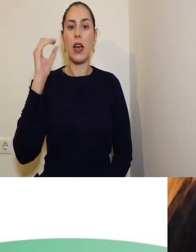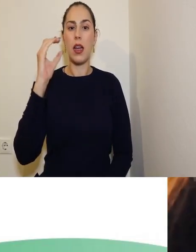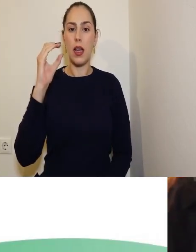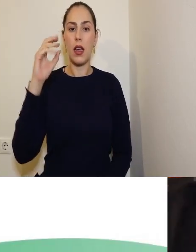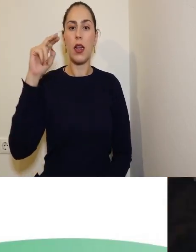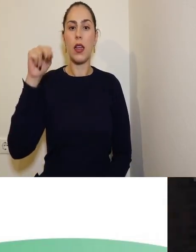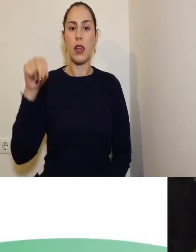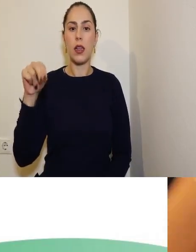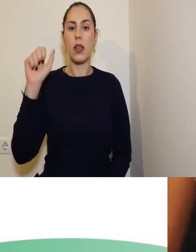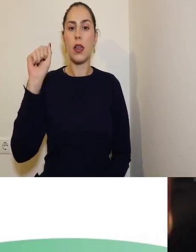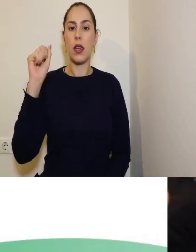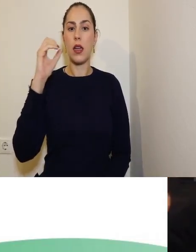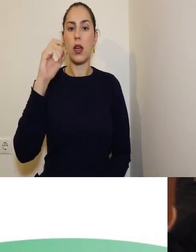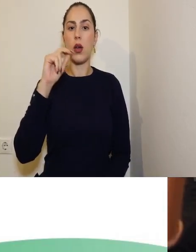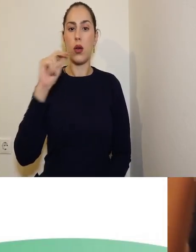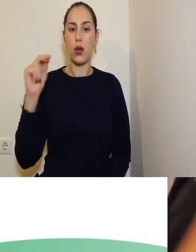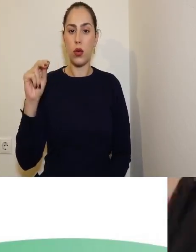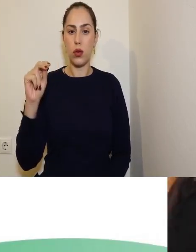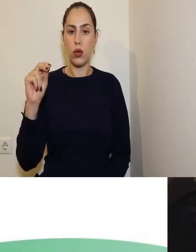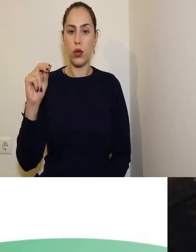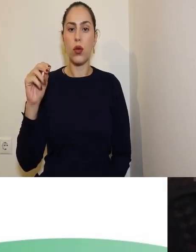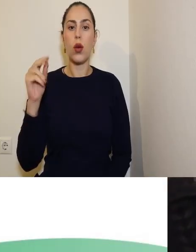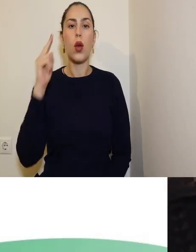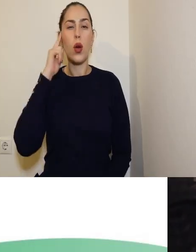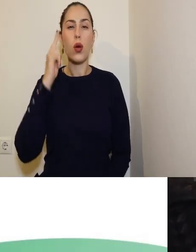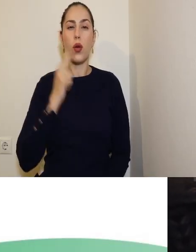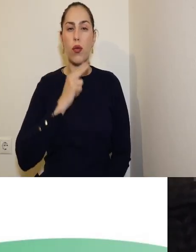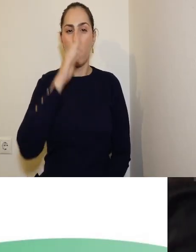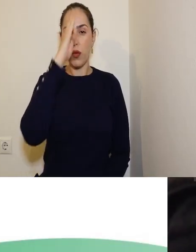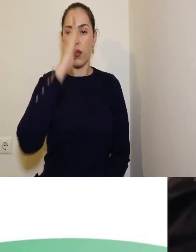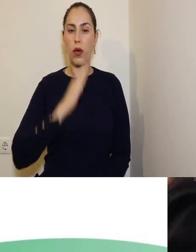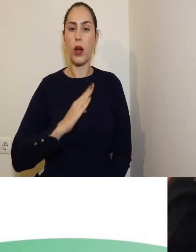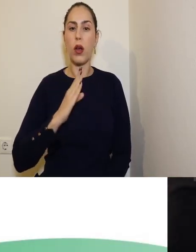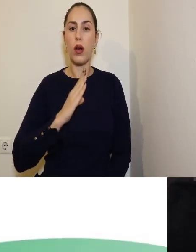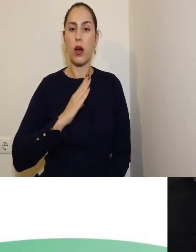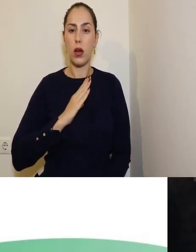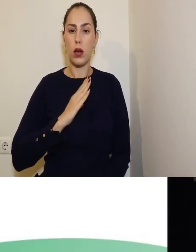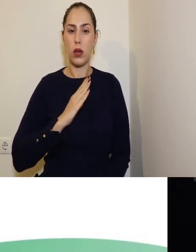Our organization does not currently employ deaf or hard of hearing people.